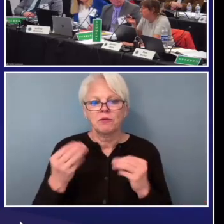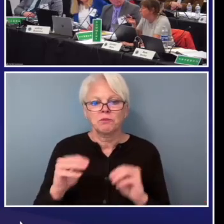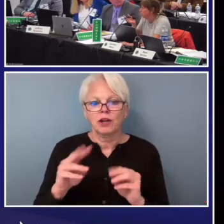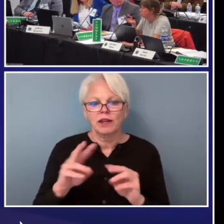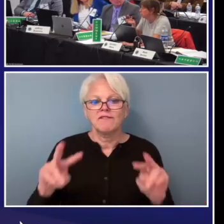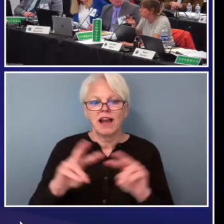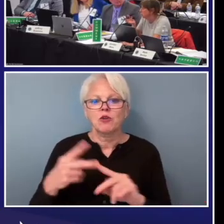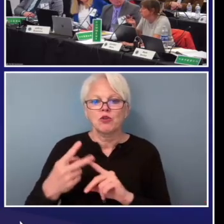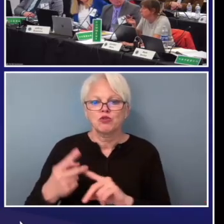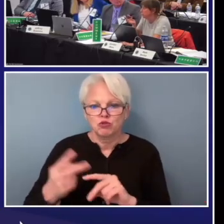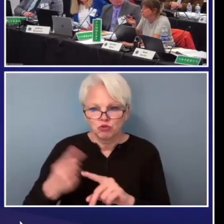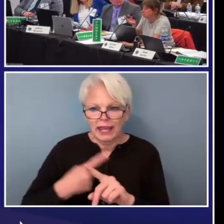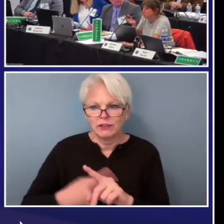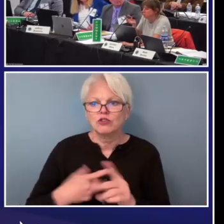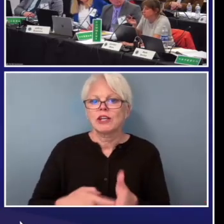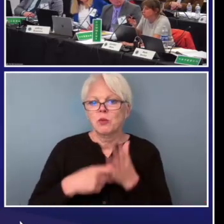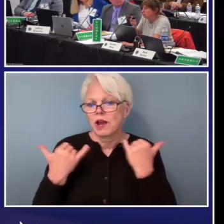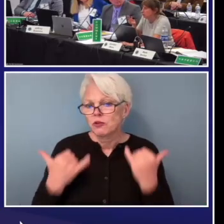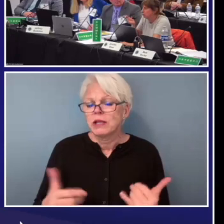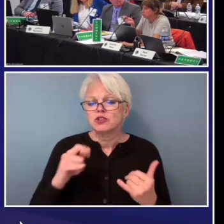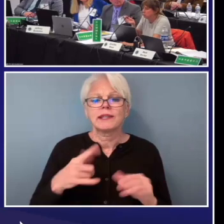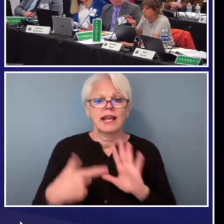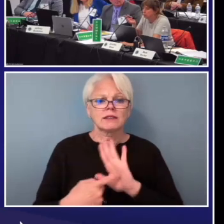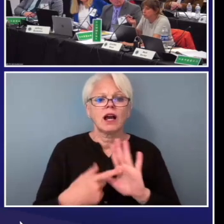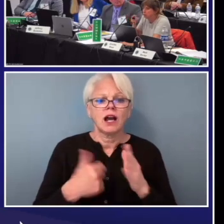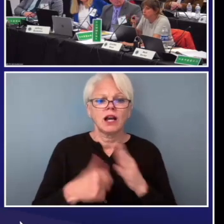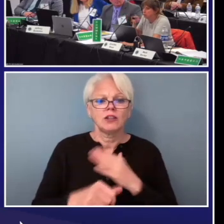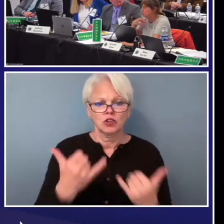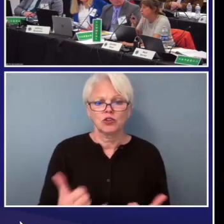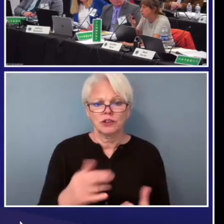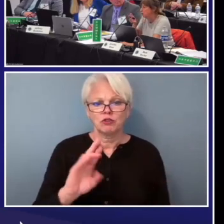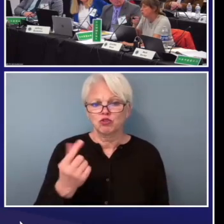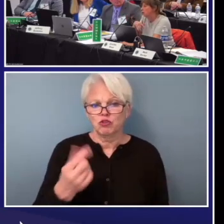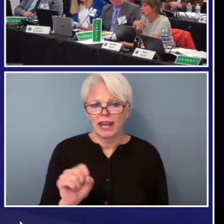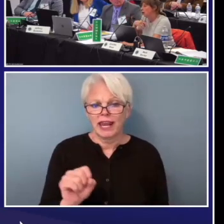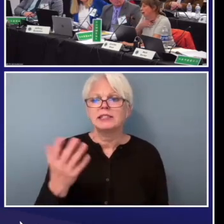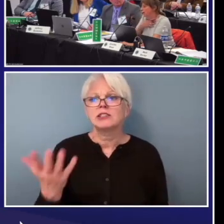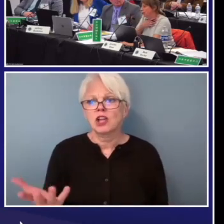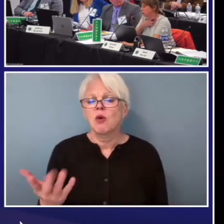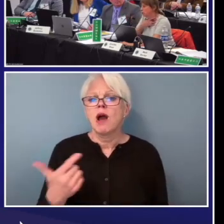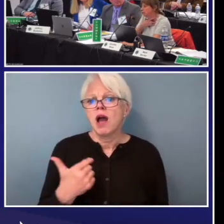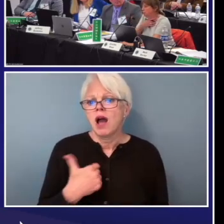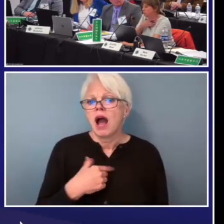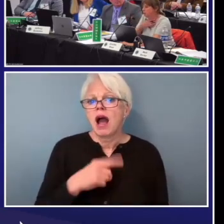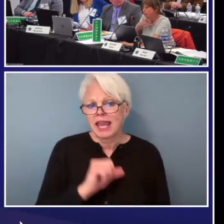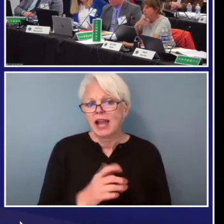currently, and so that needs to be demonstrated under current regulations. And so I actually feel like the